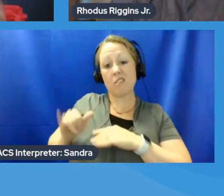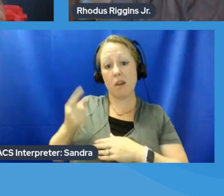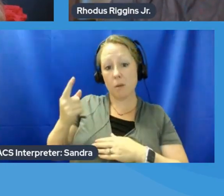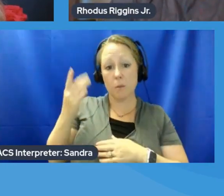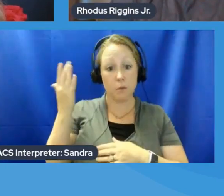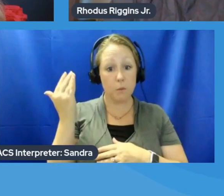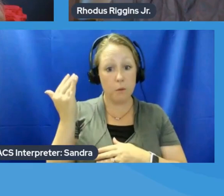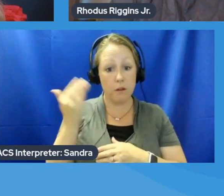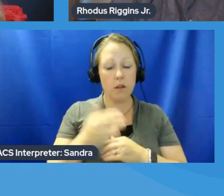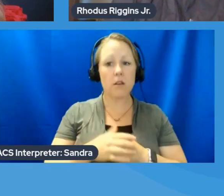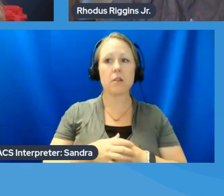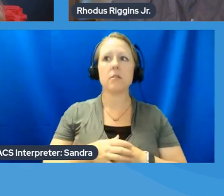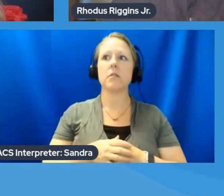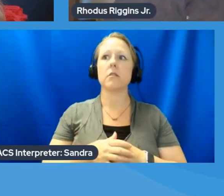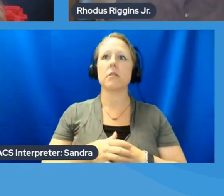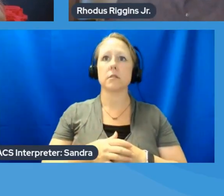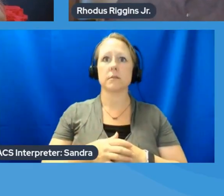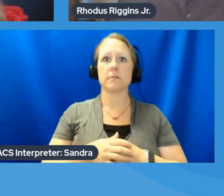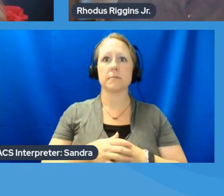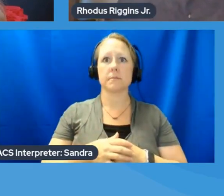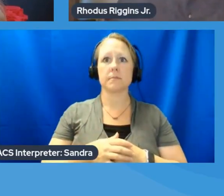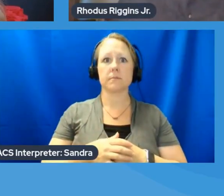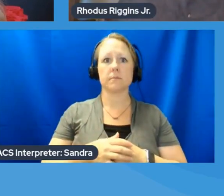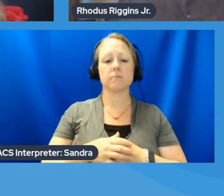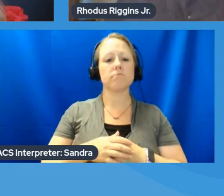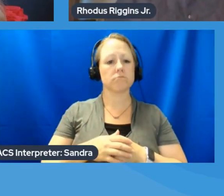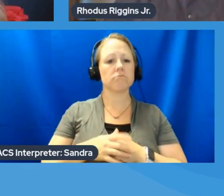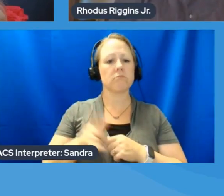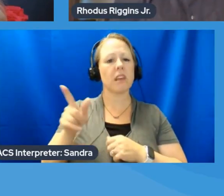it's a child centered approach.